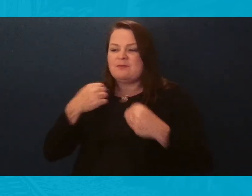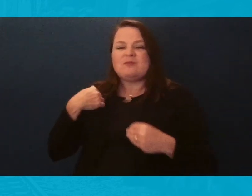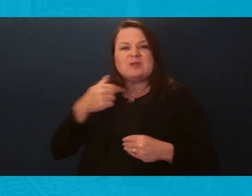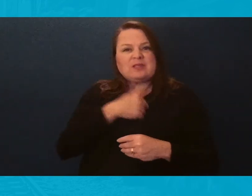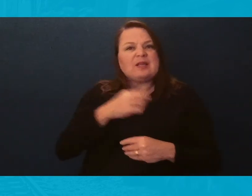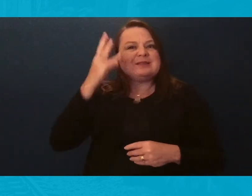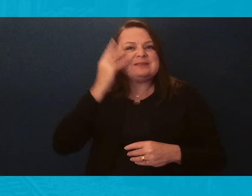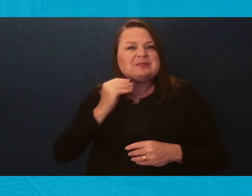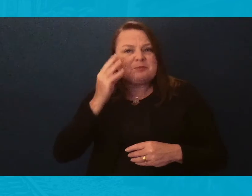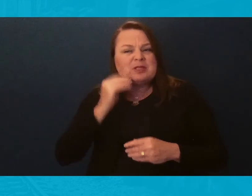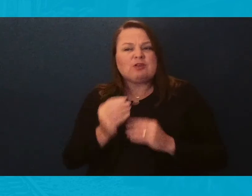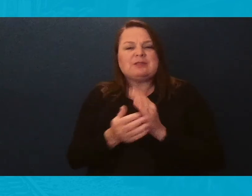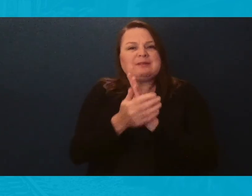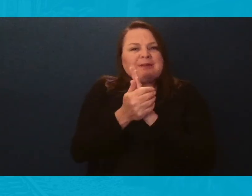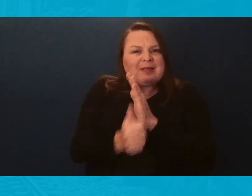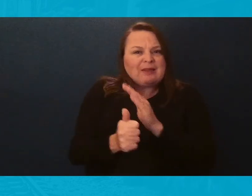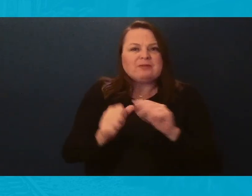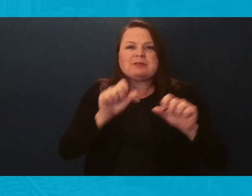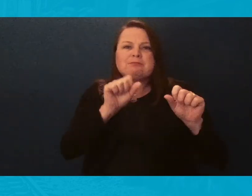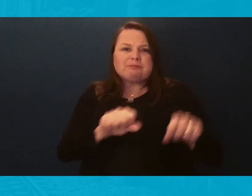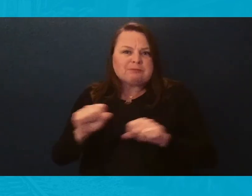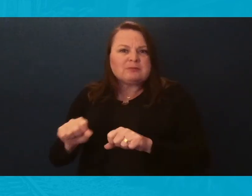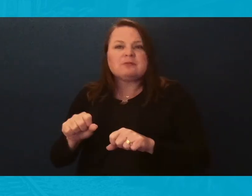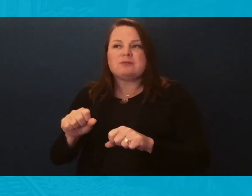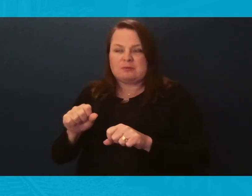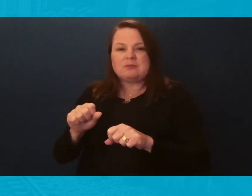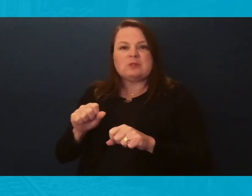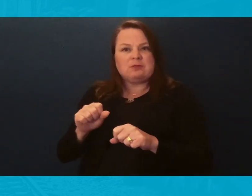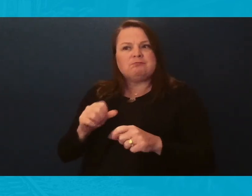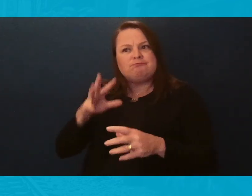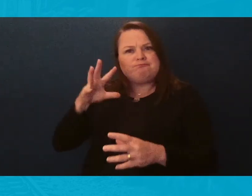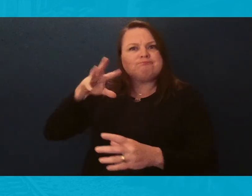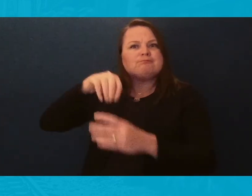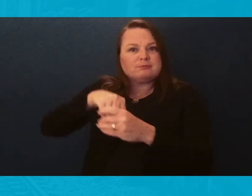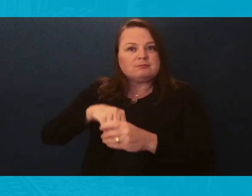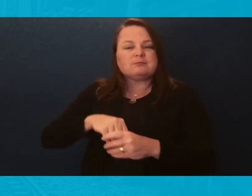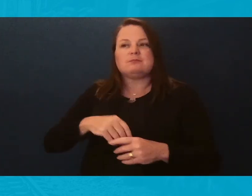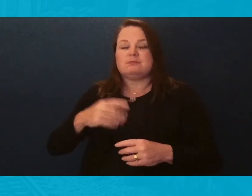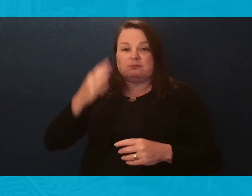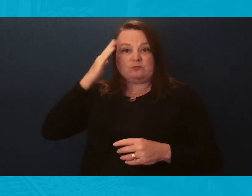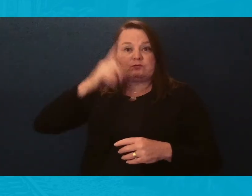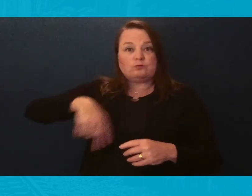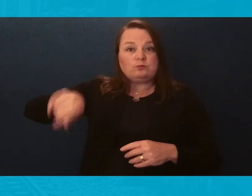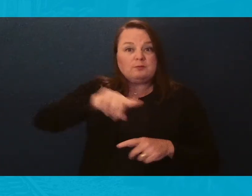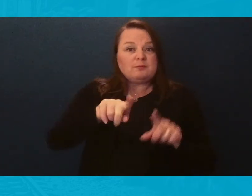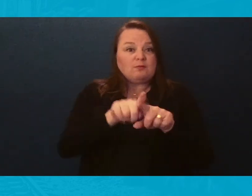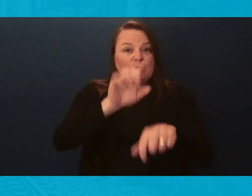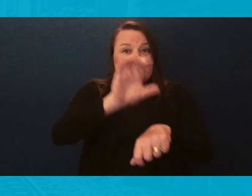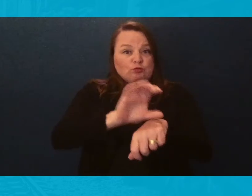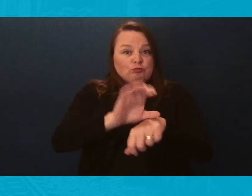and wrong and gives us experiences and gifts and talents to step into this. And so as I think of stepping into this